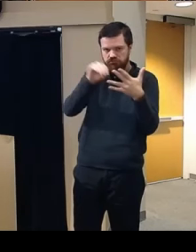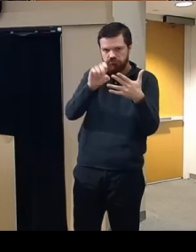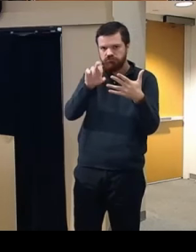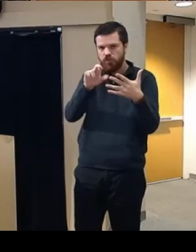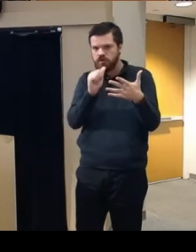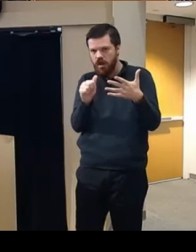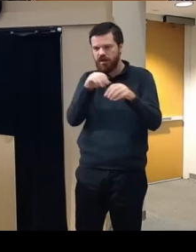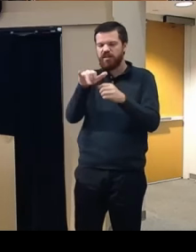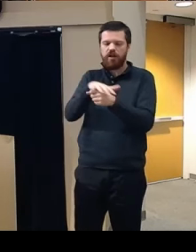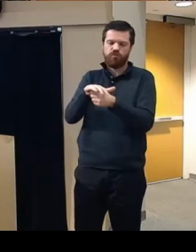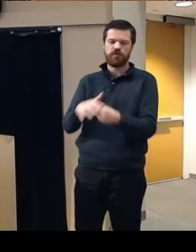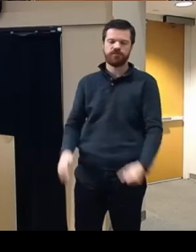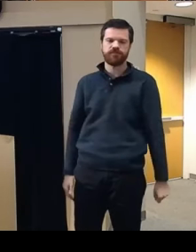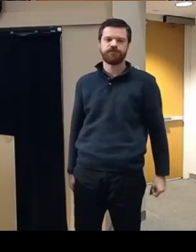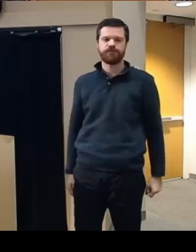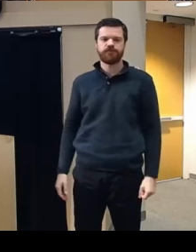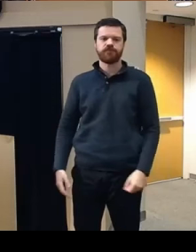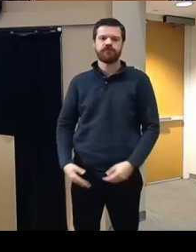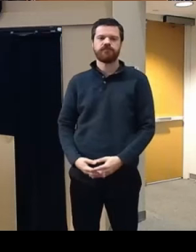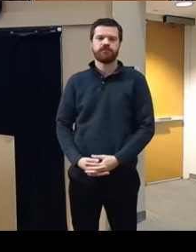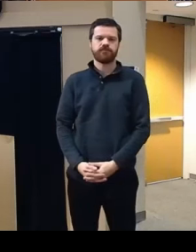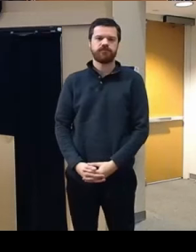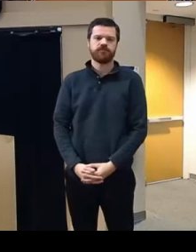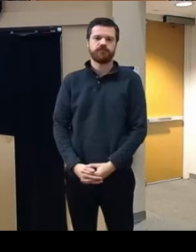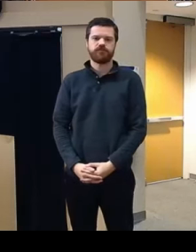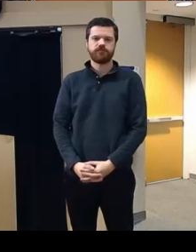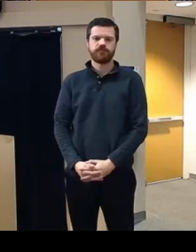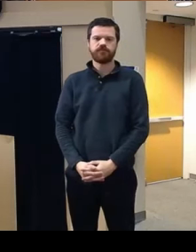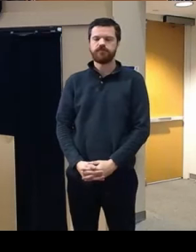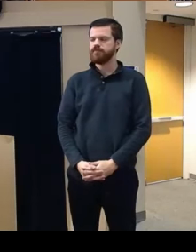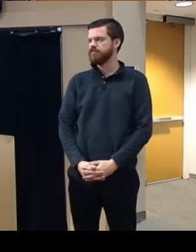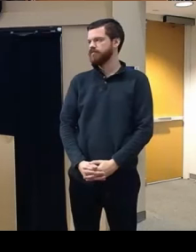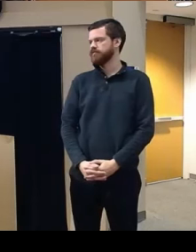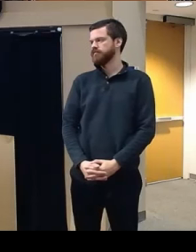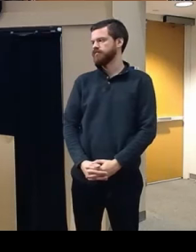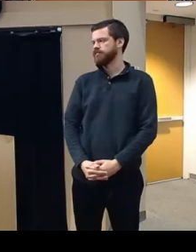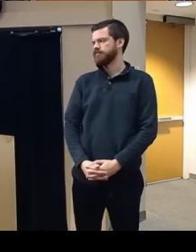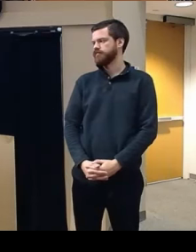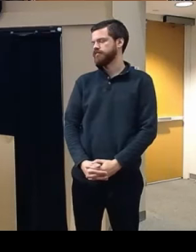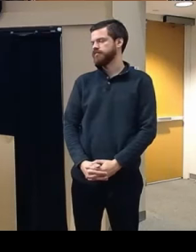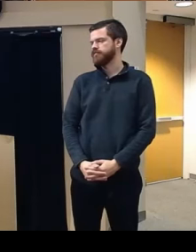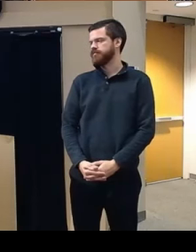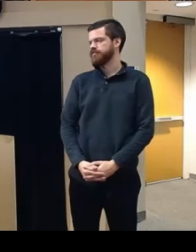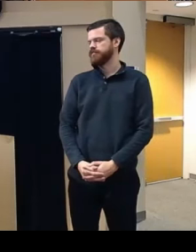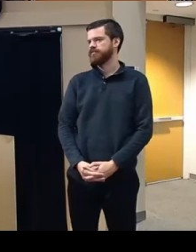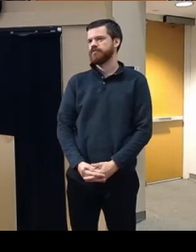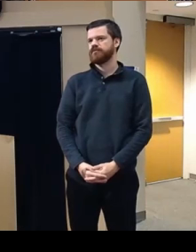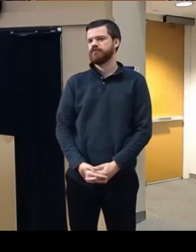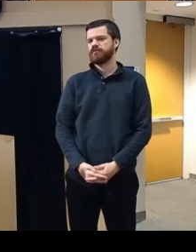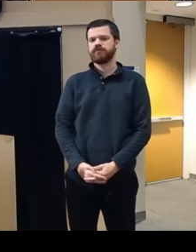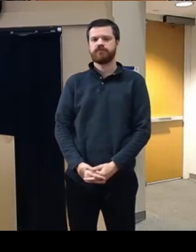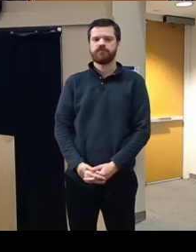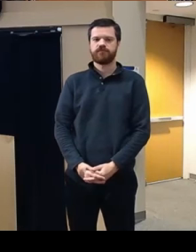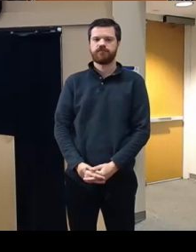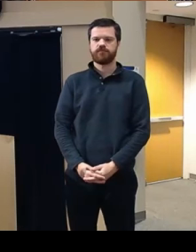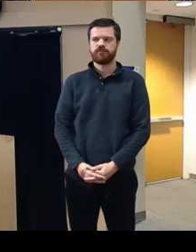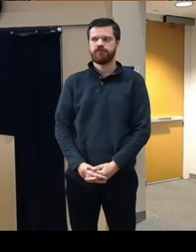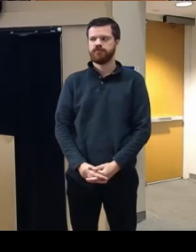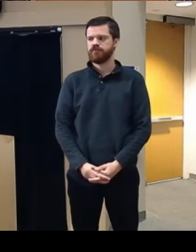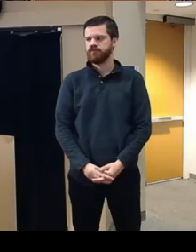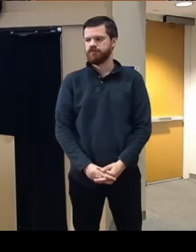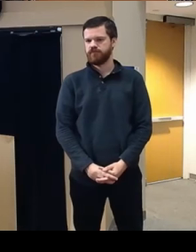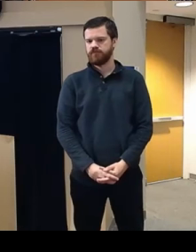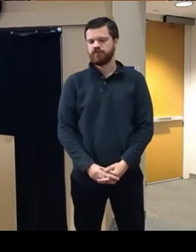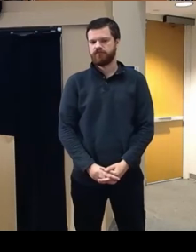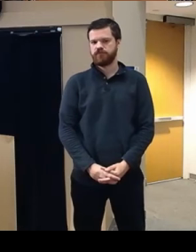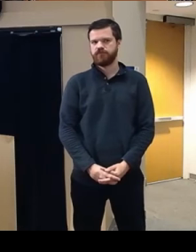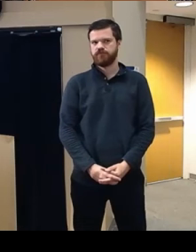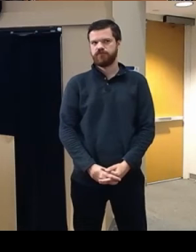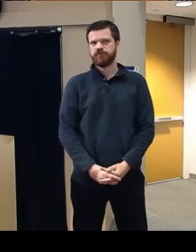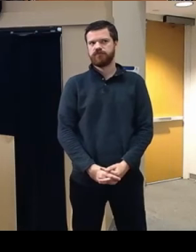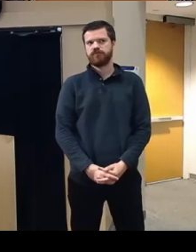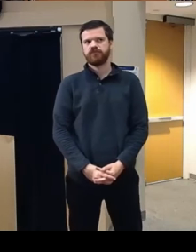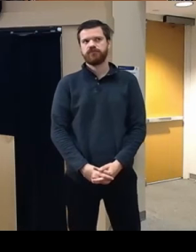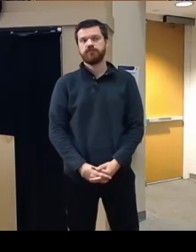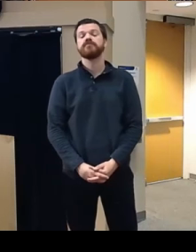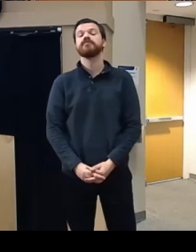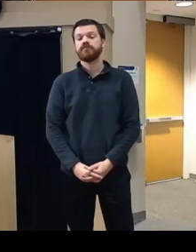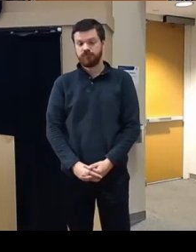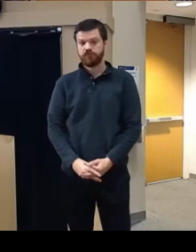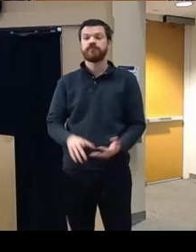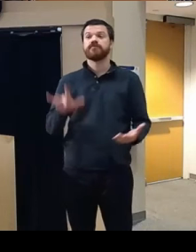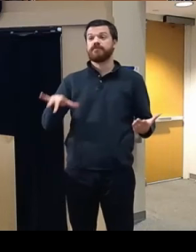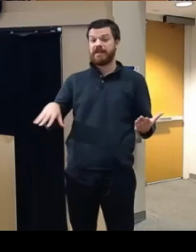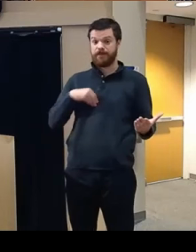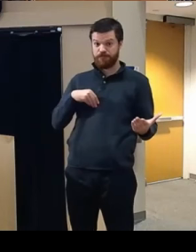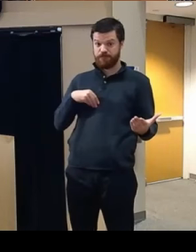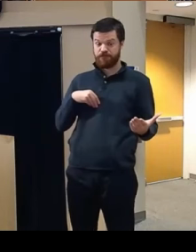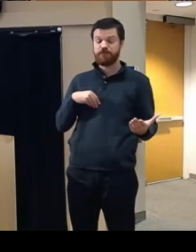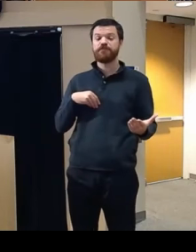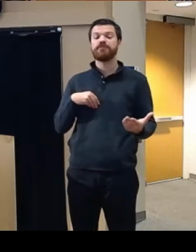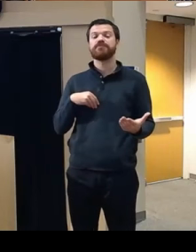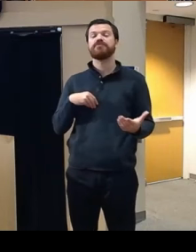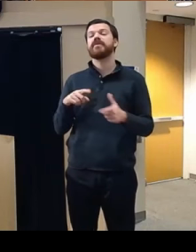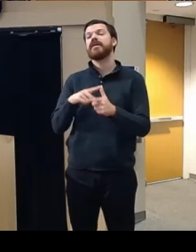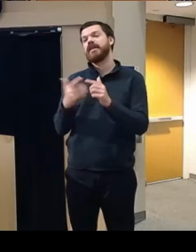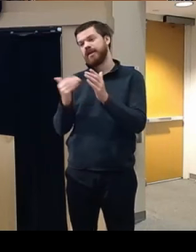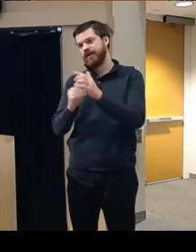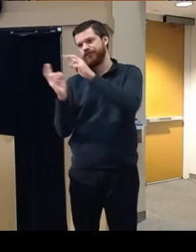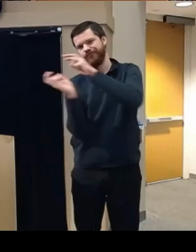sections and then I press accept and again it PS in on the left hand side